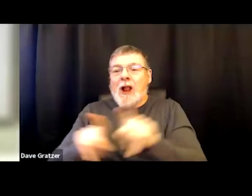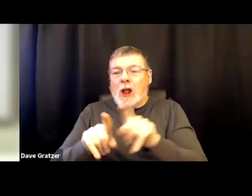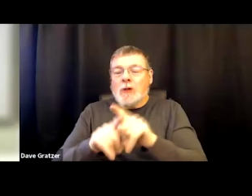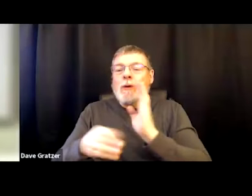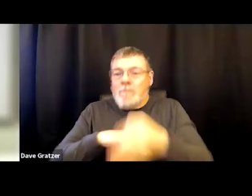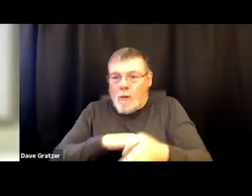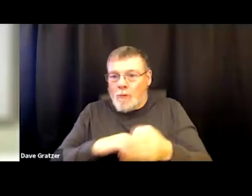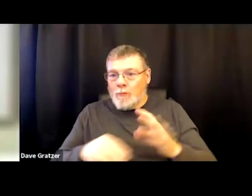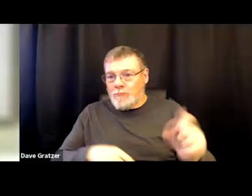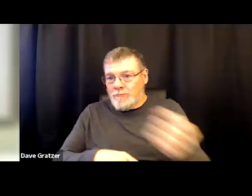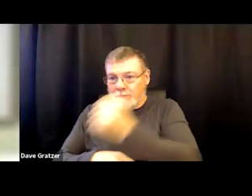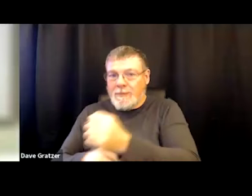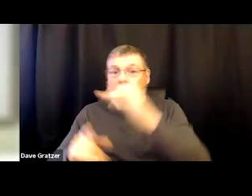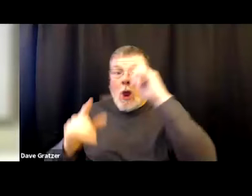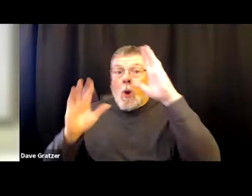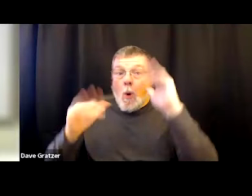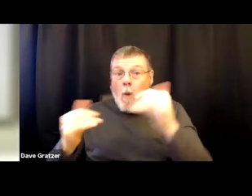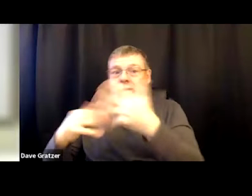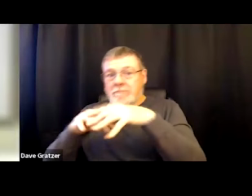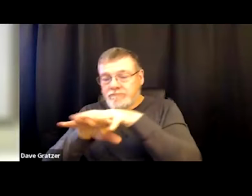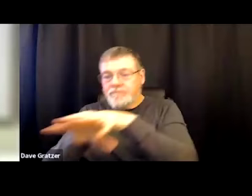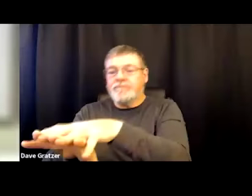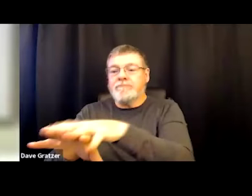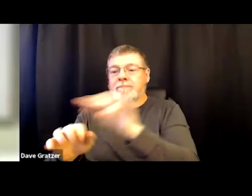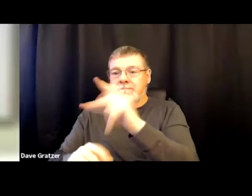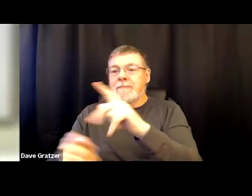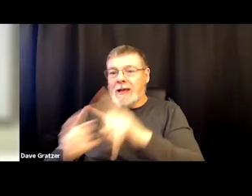and hopefully are transitioning back into reentry services.